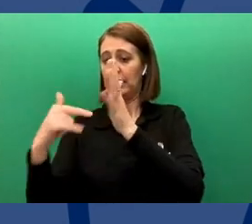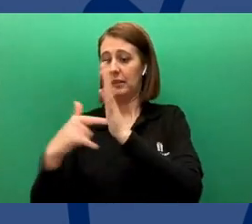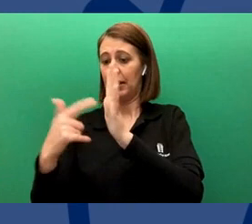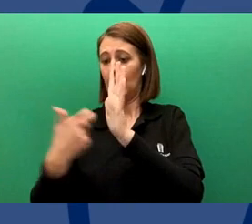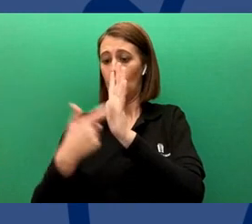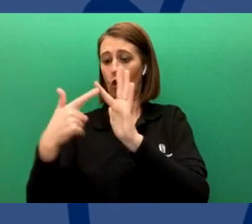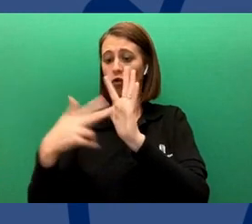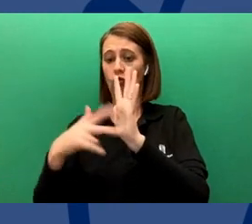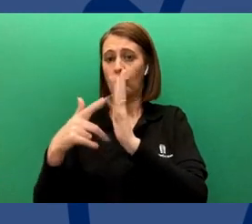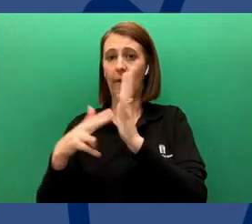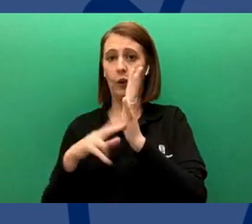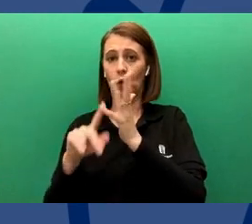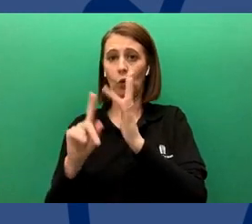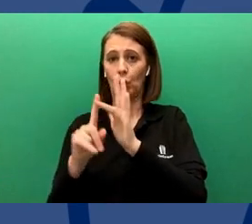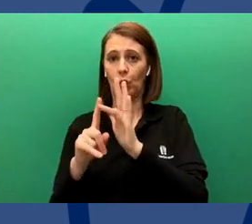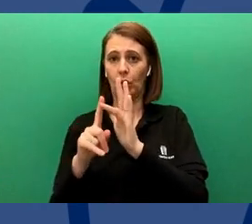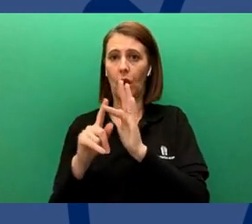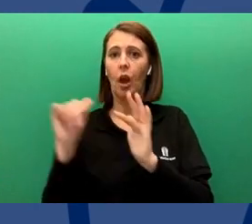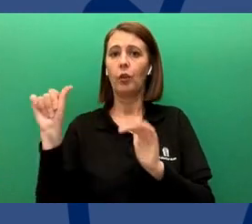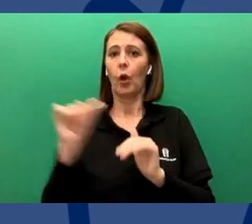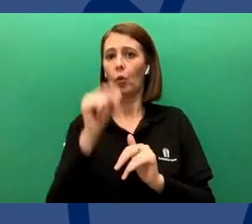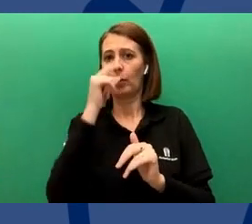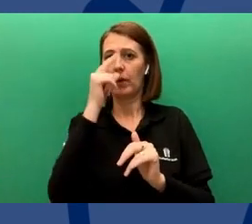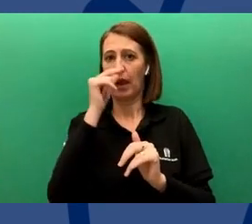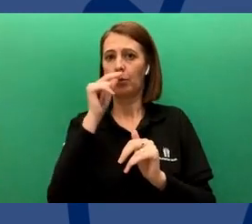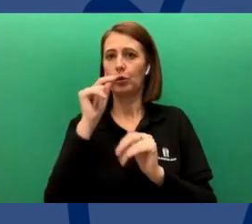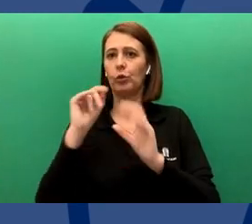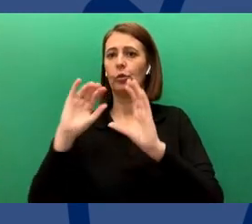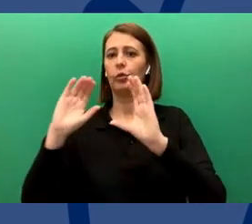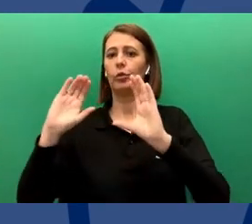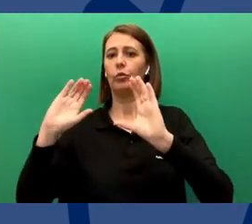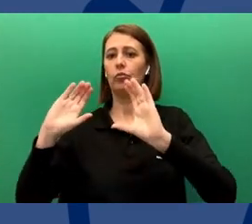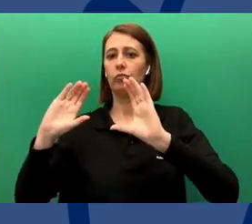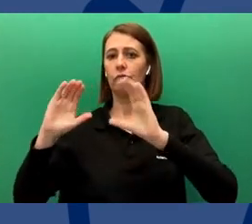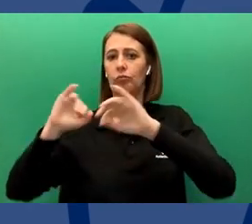they would be able to degroup for the purposes of the turnover decline test.